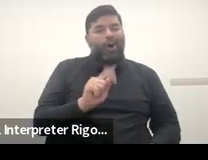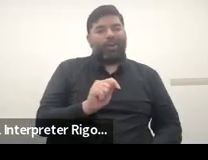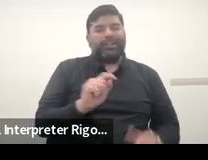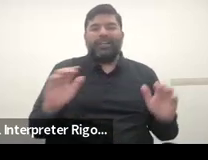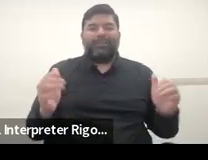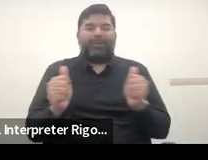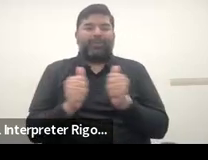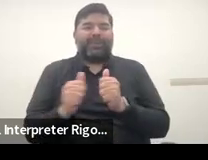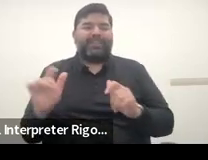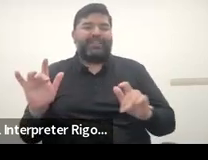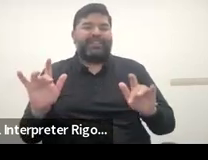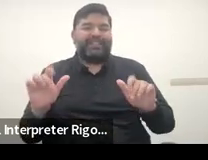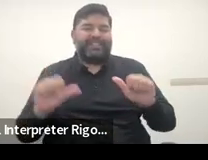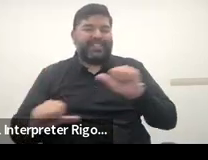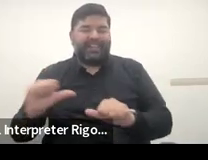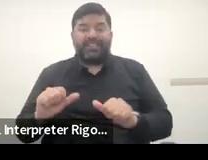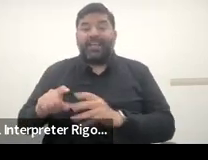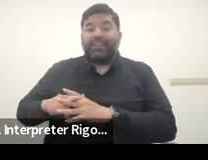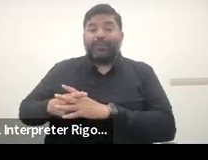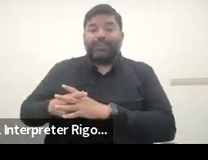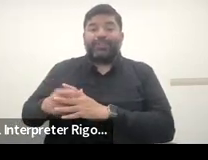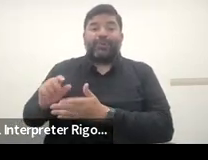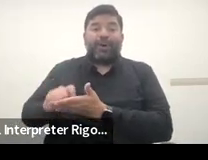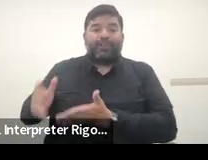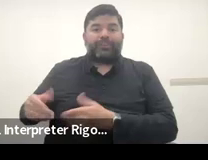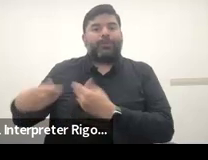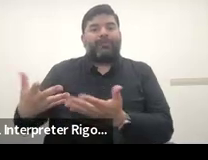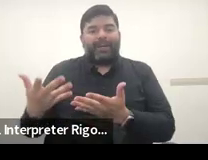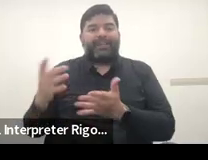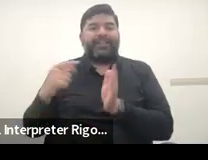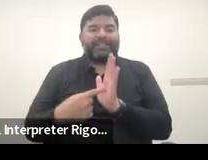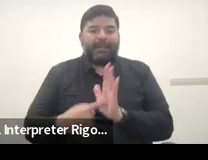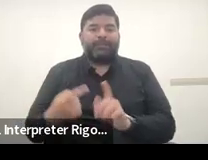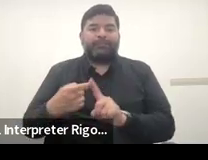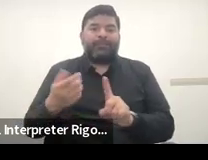the original authors do kind of give some examples from the past decades in NLP but um